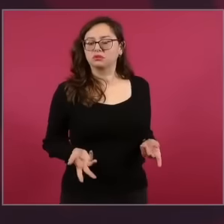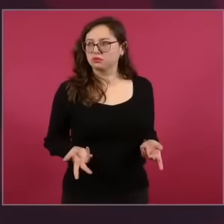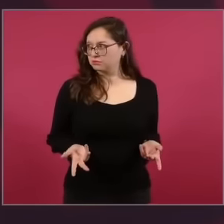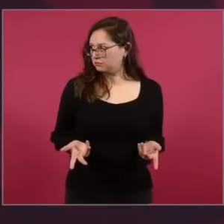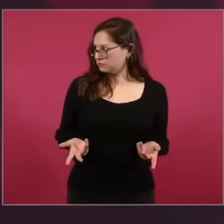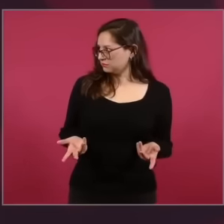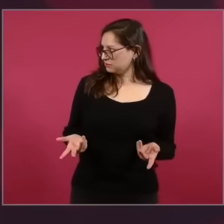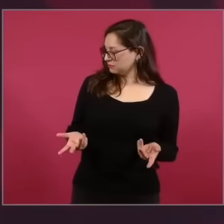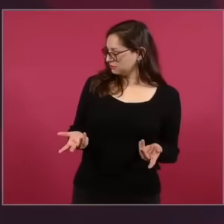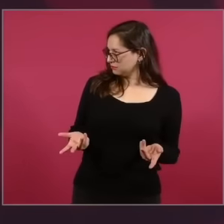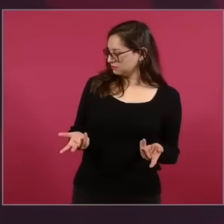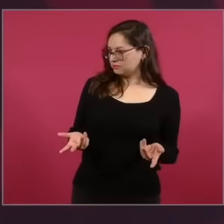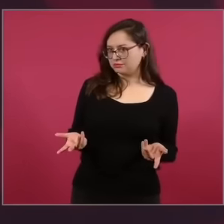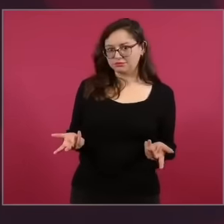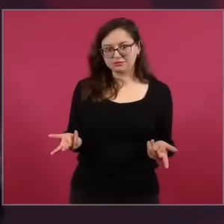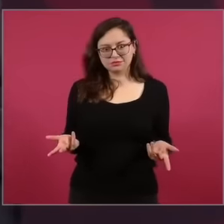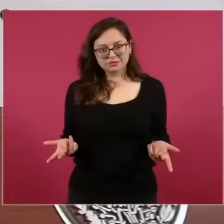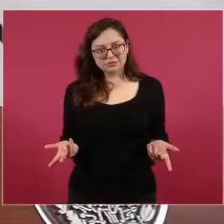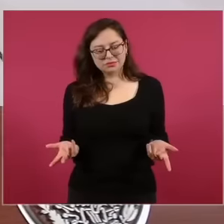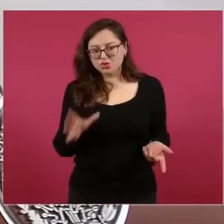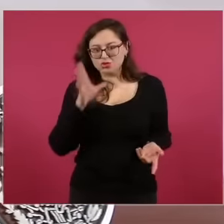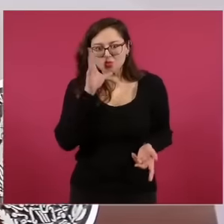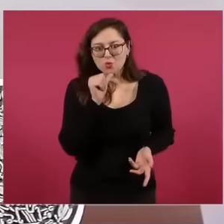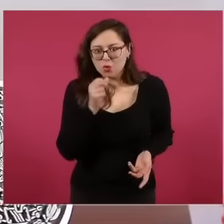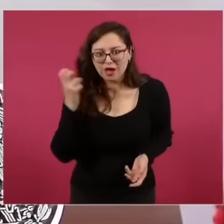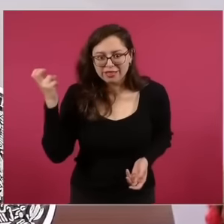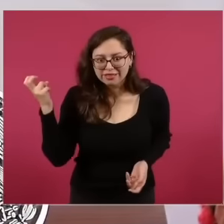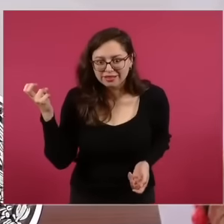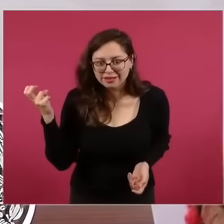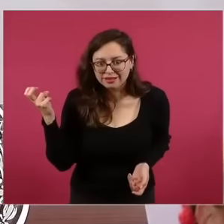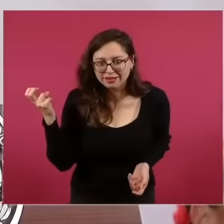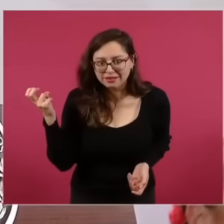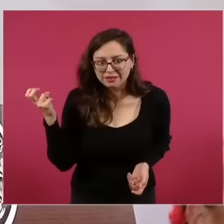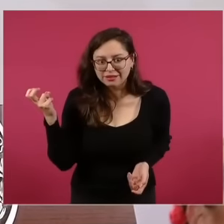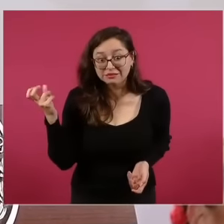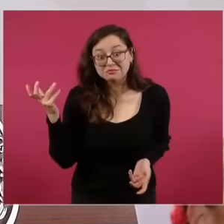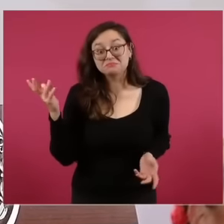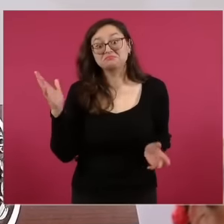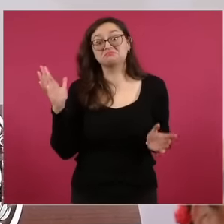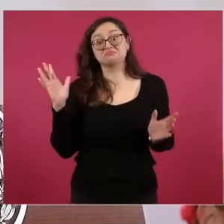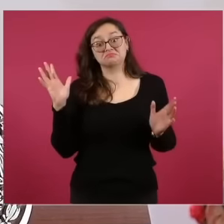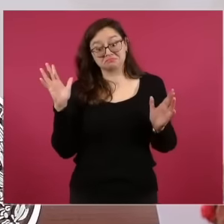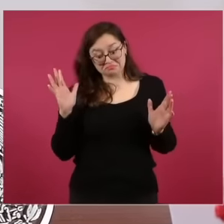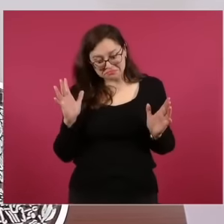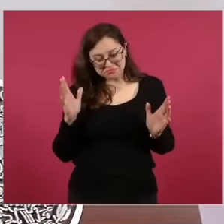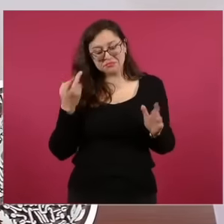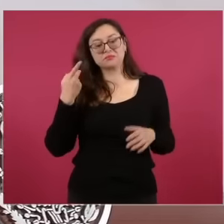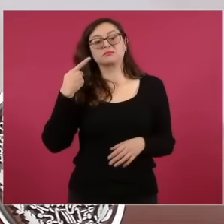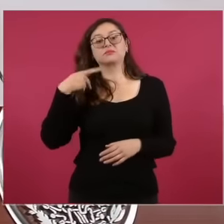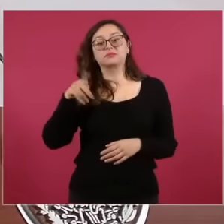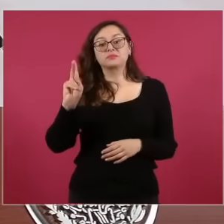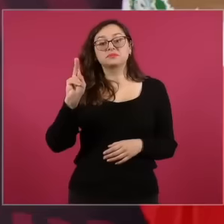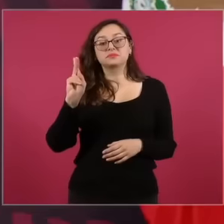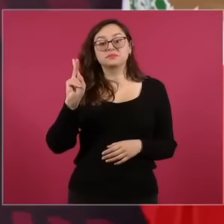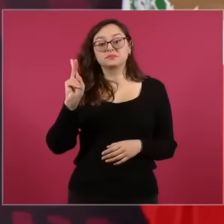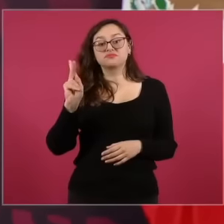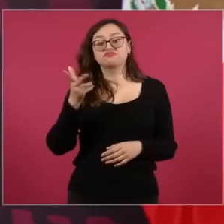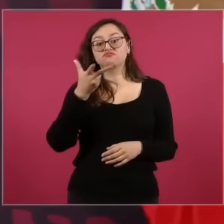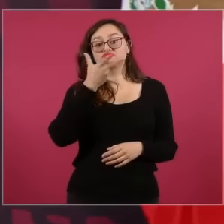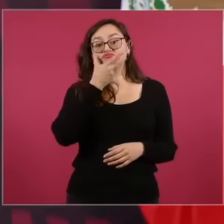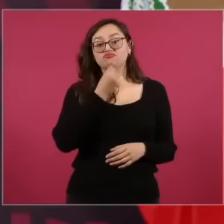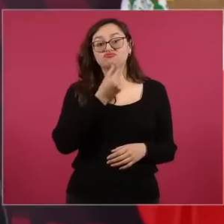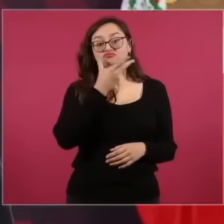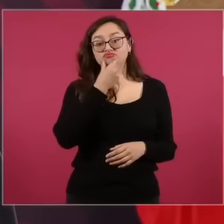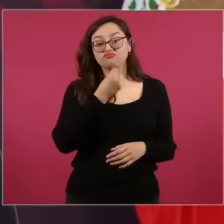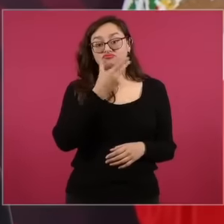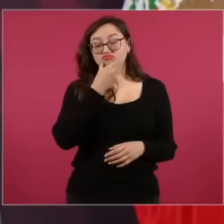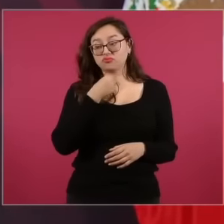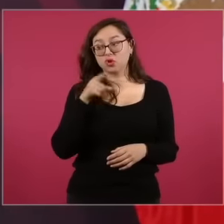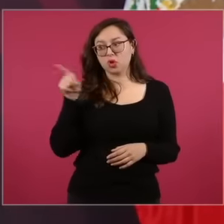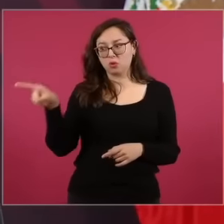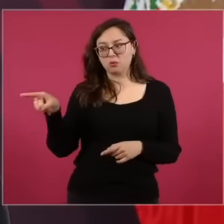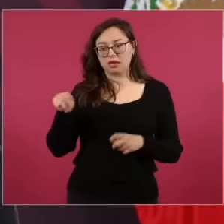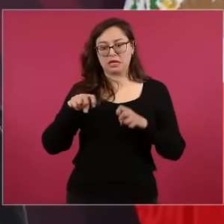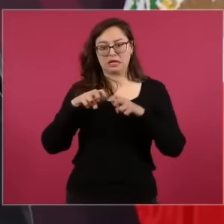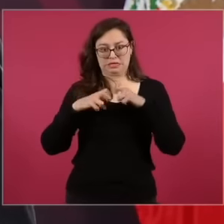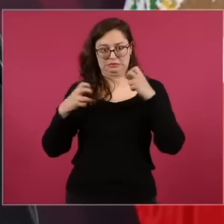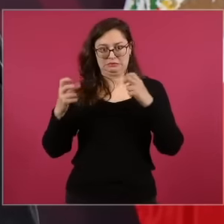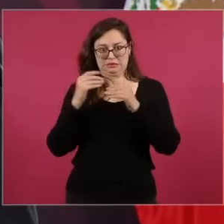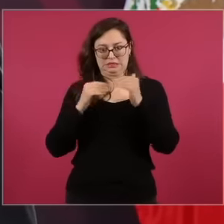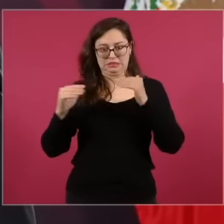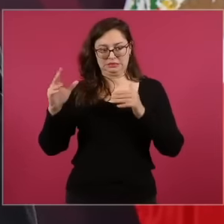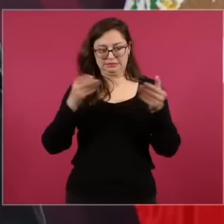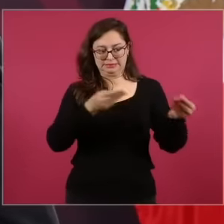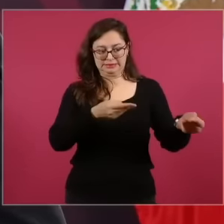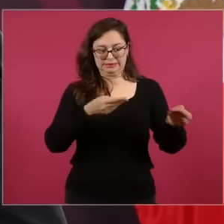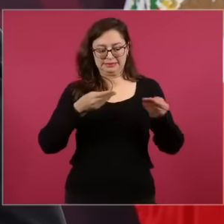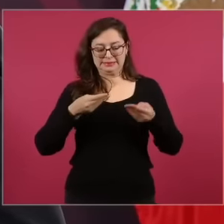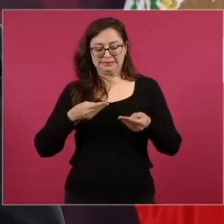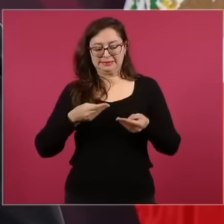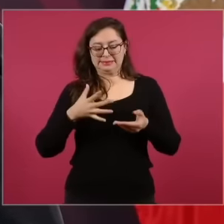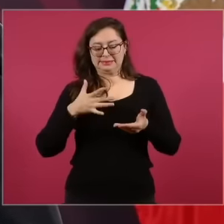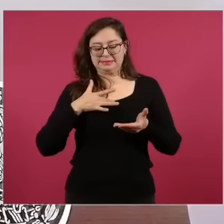minister who by the way is a sympathizer of the conservative bloc, the minister